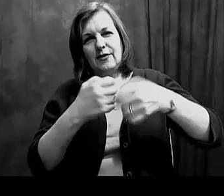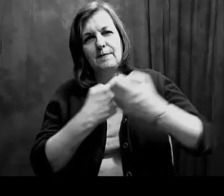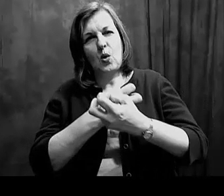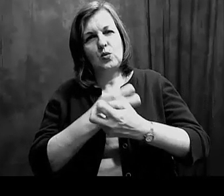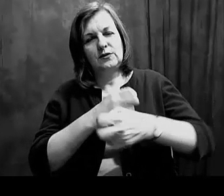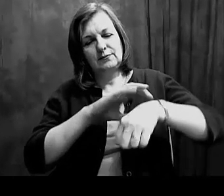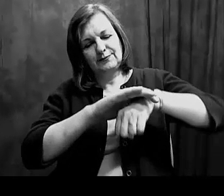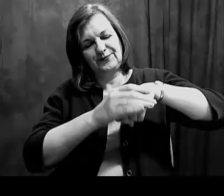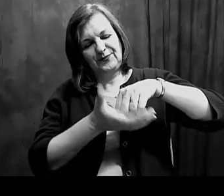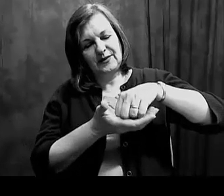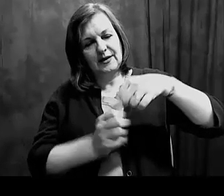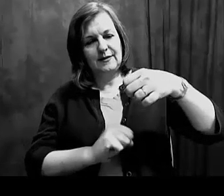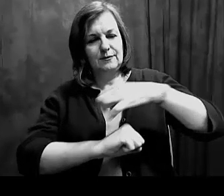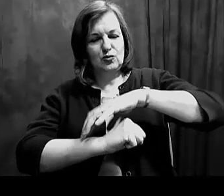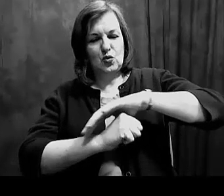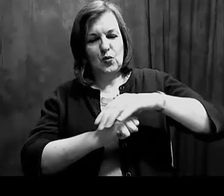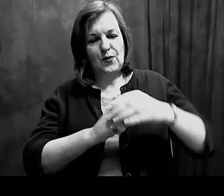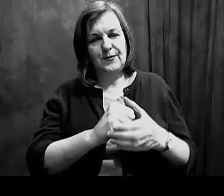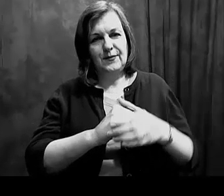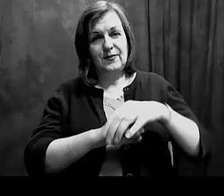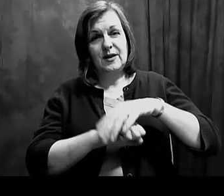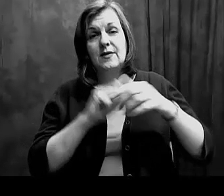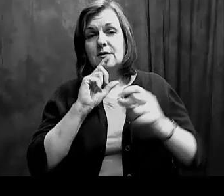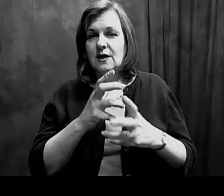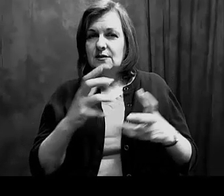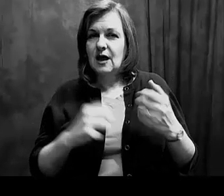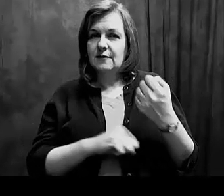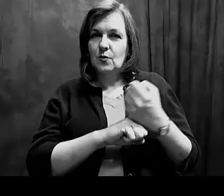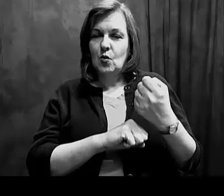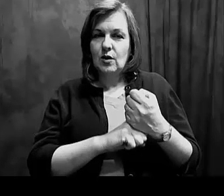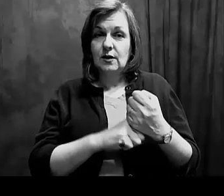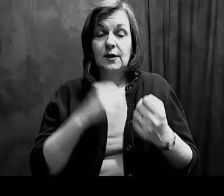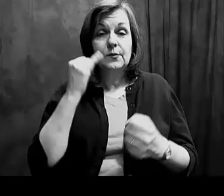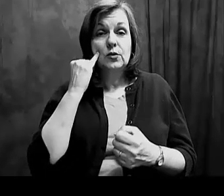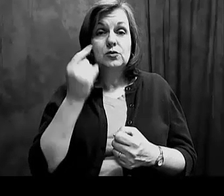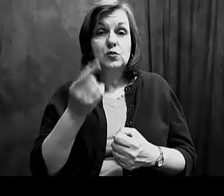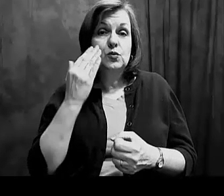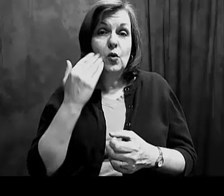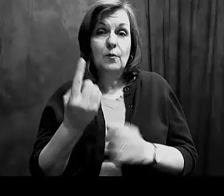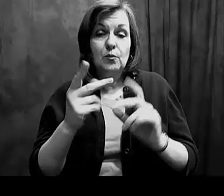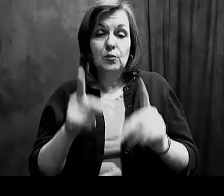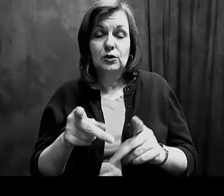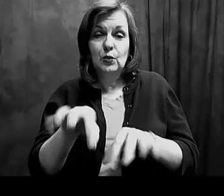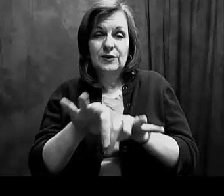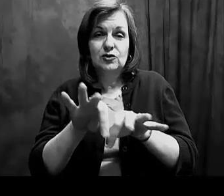there is a lot of support here!! if any of you know anyone that has torn their ACL